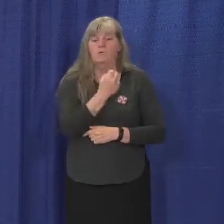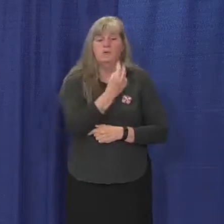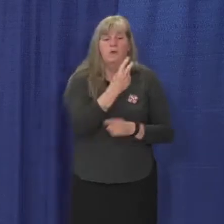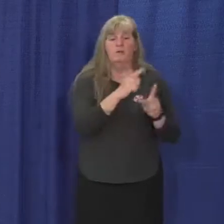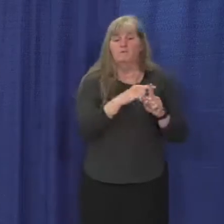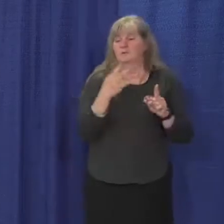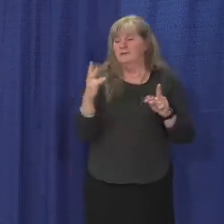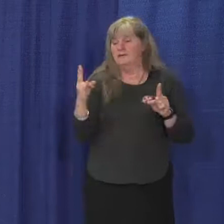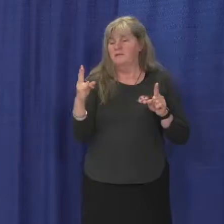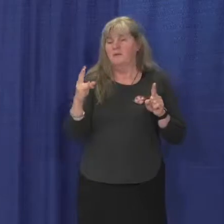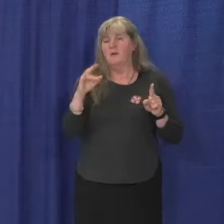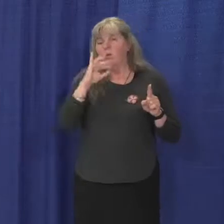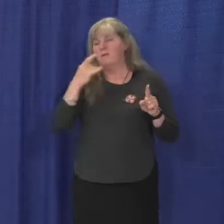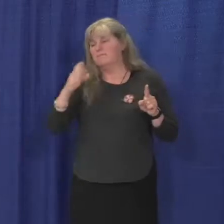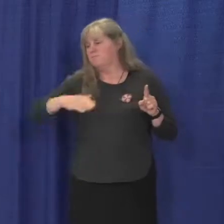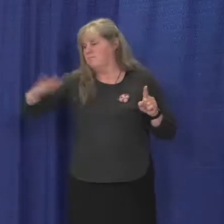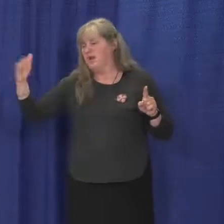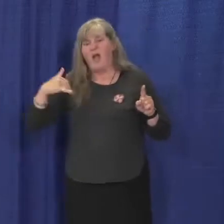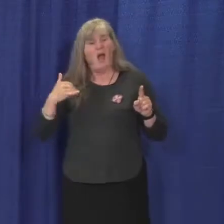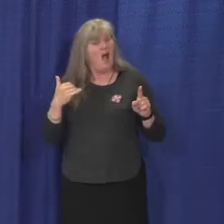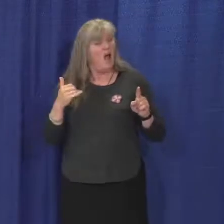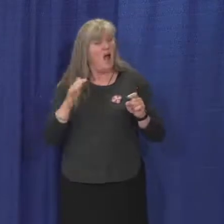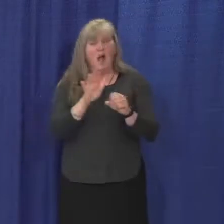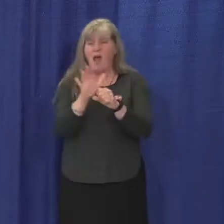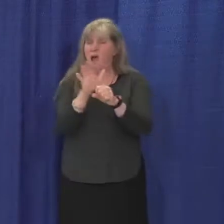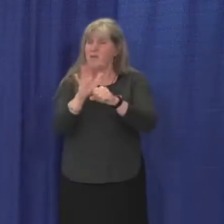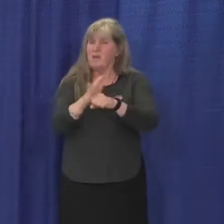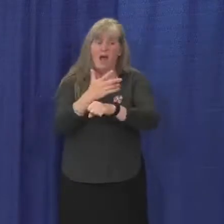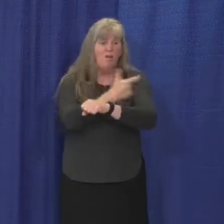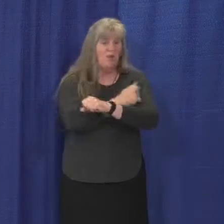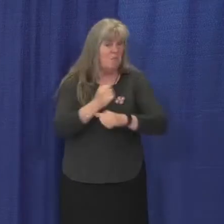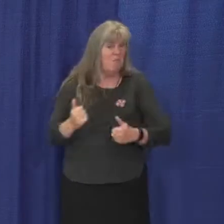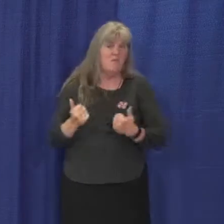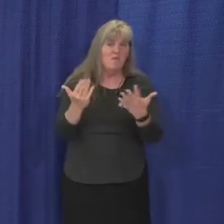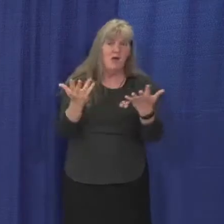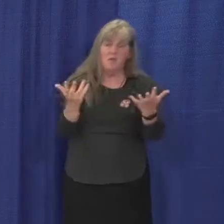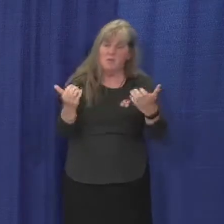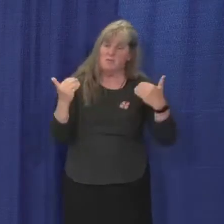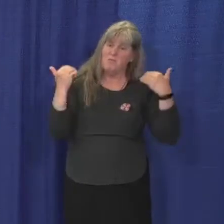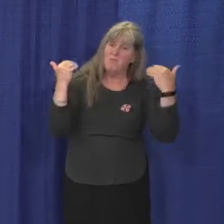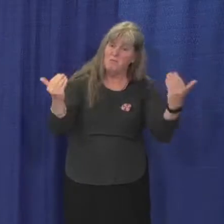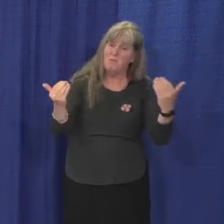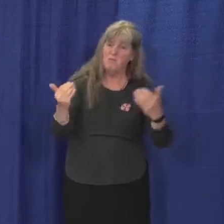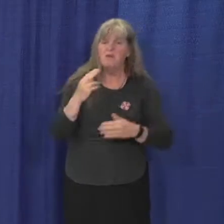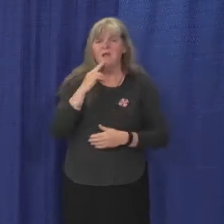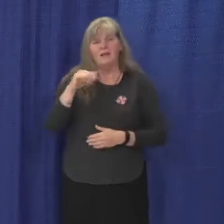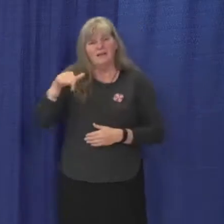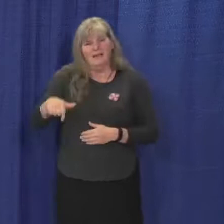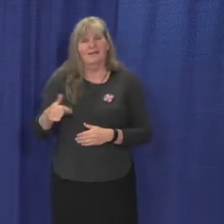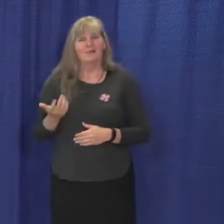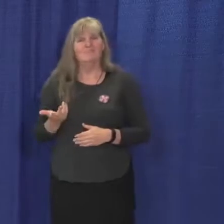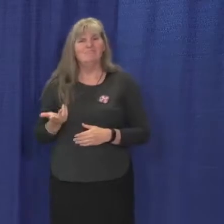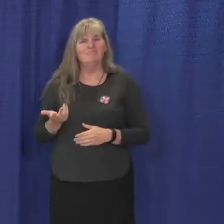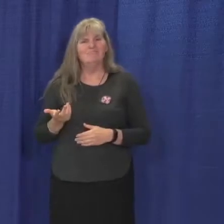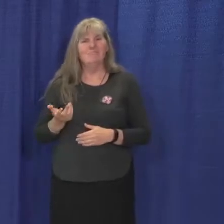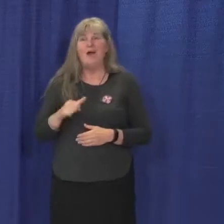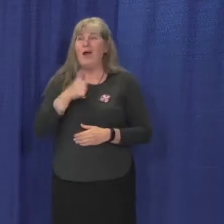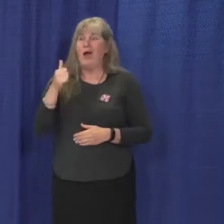youth between 12 and 17. We are fortunate, many other